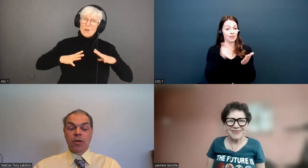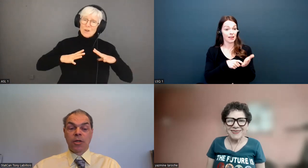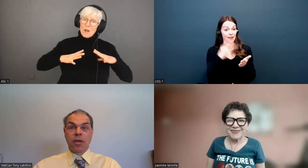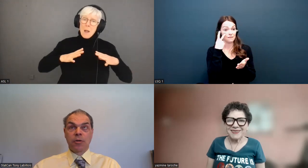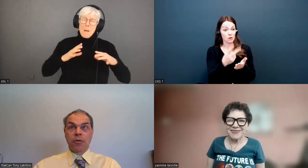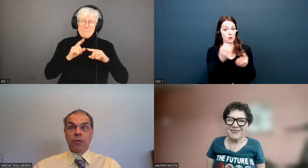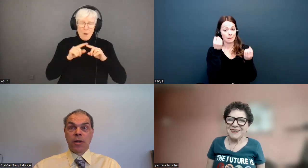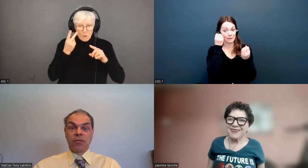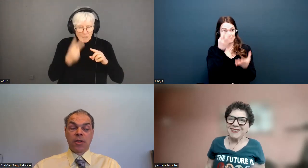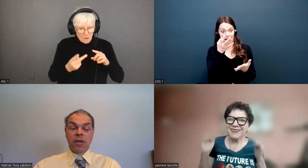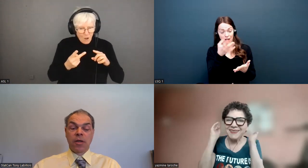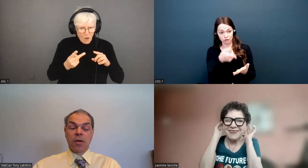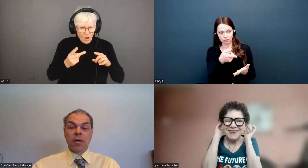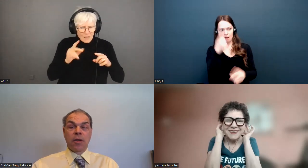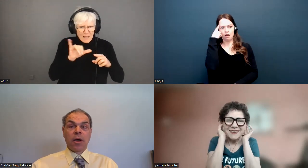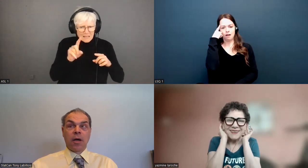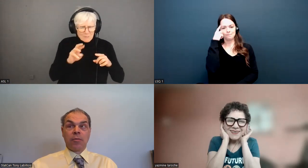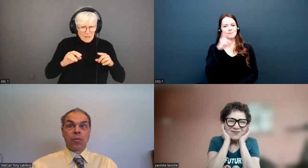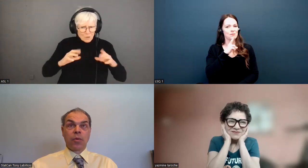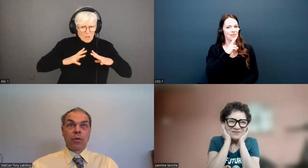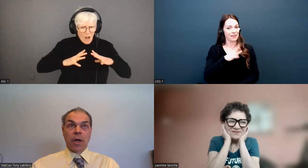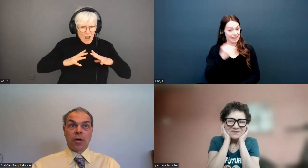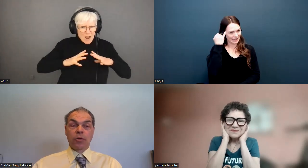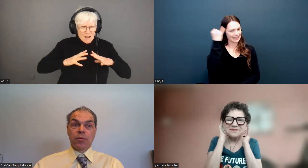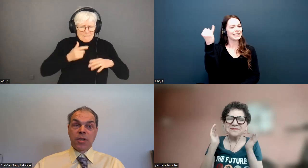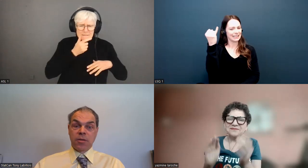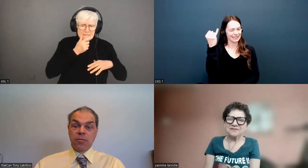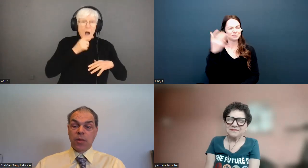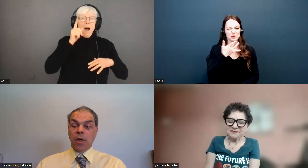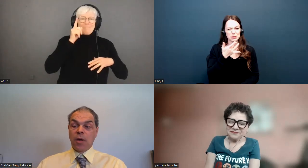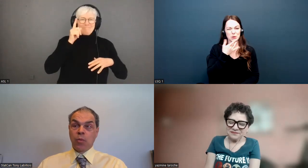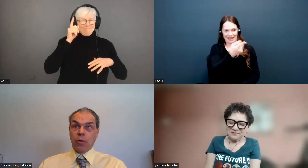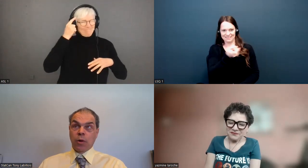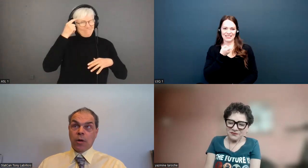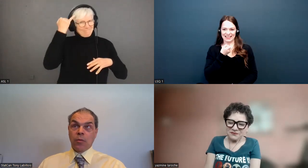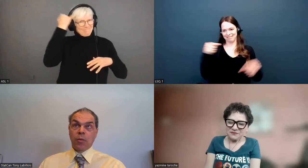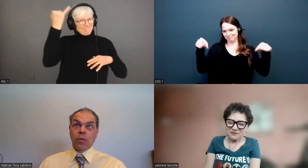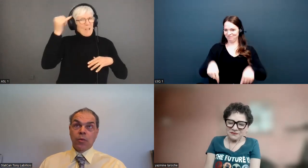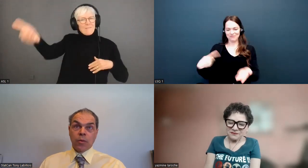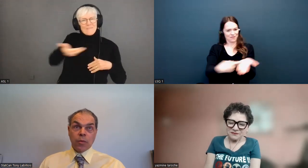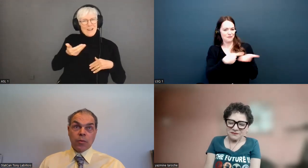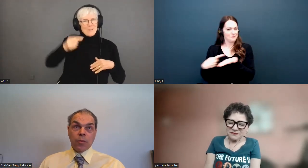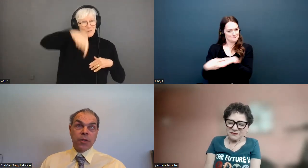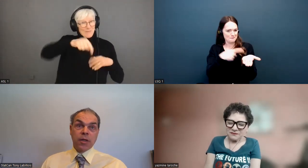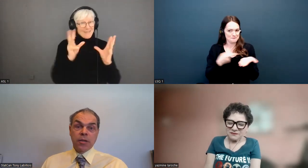that message I thought, oh I have an idea, I want to invite her to a meeting like this